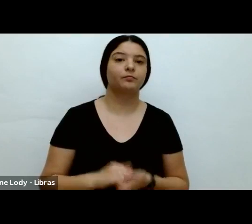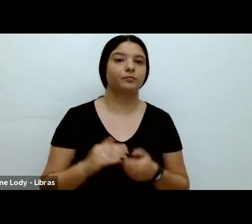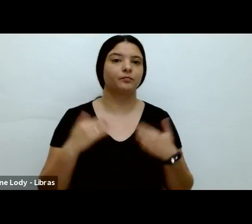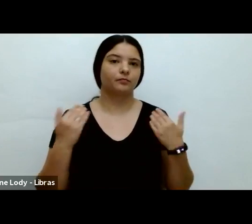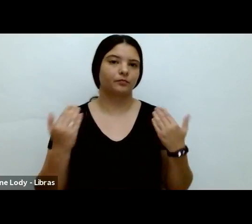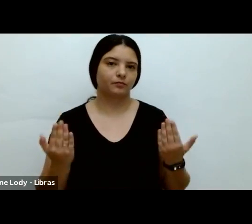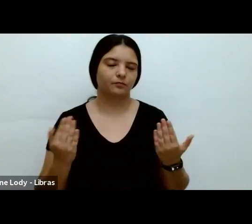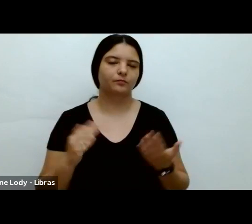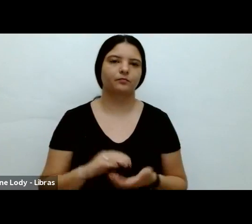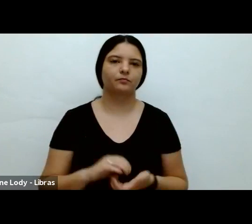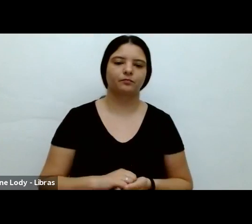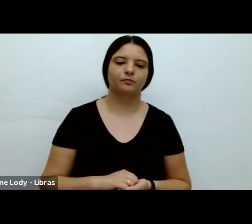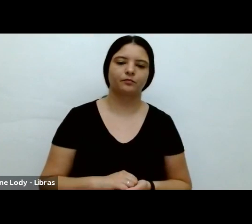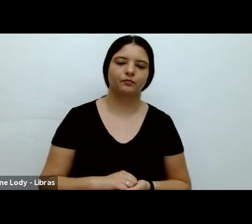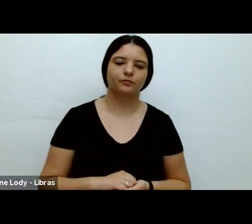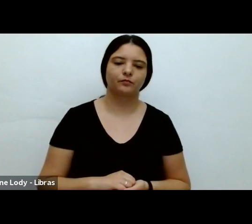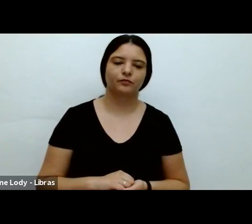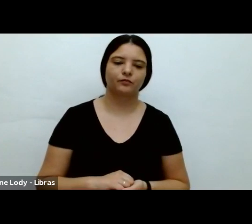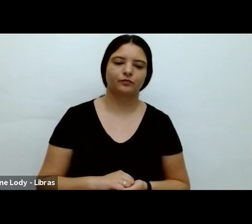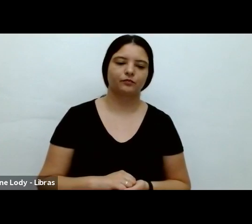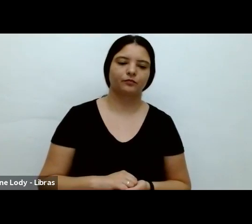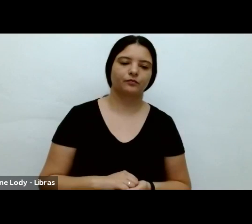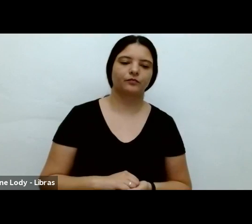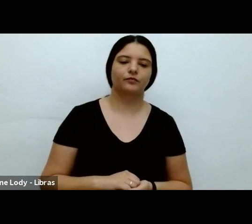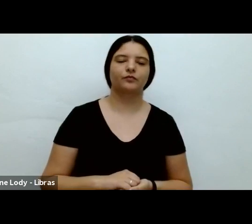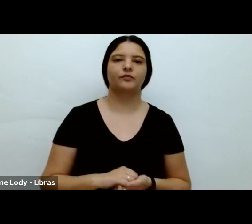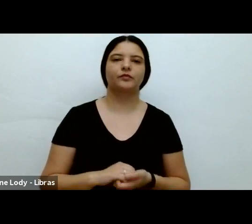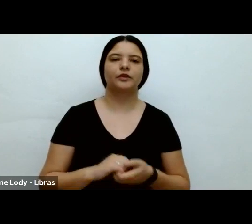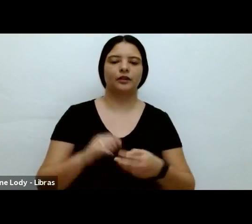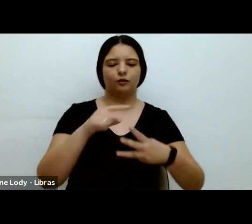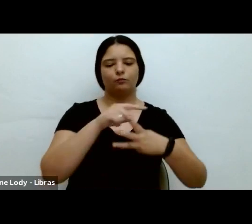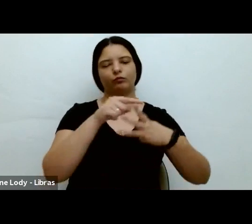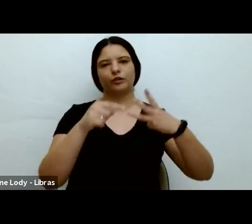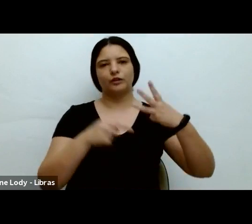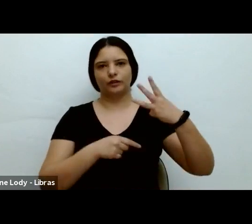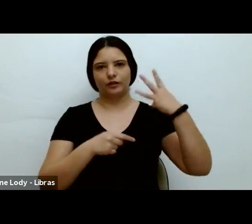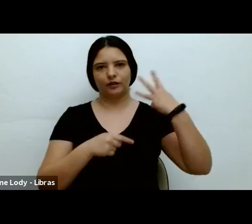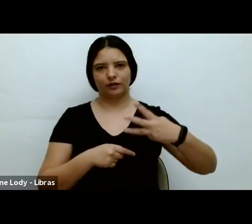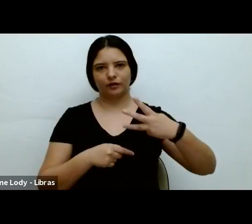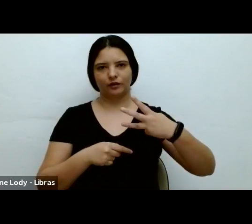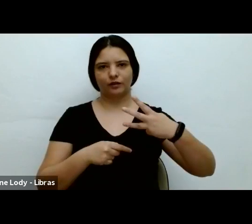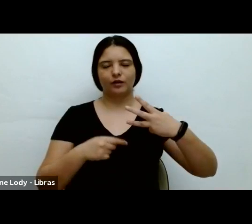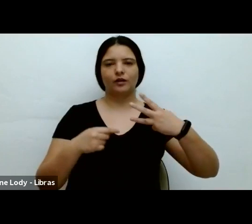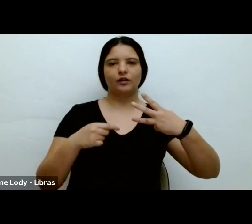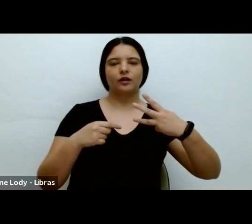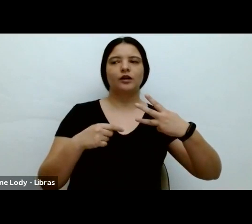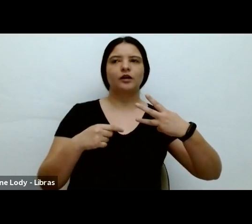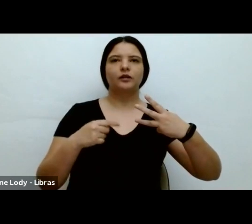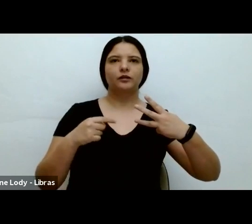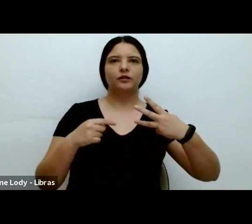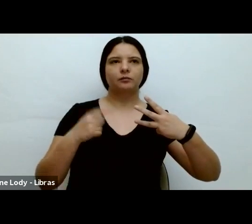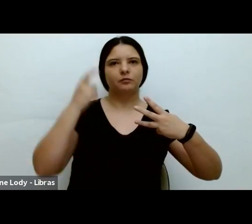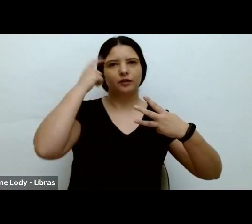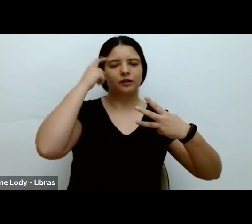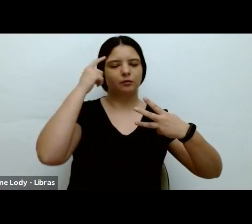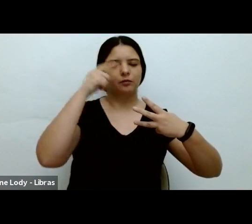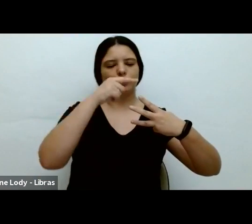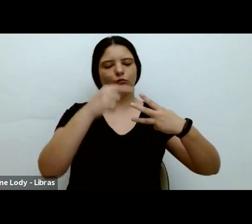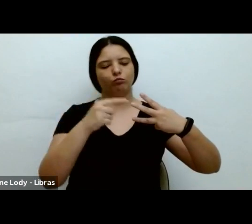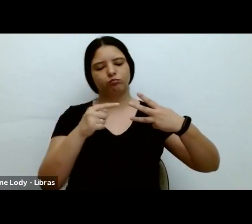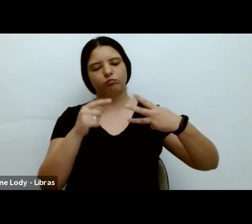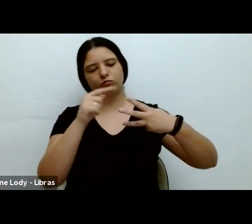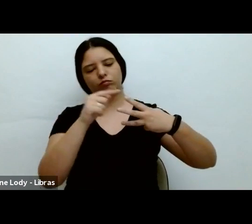So this three.